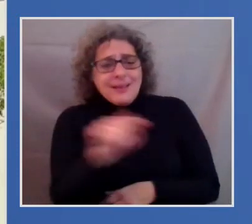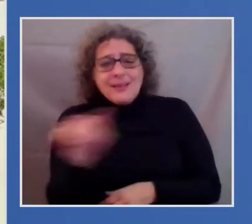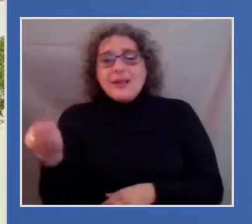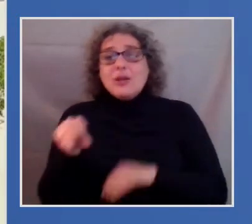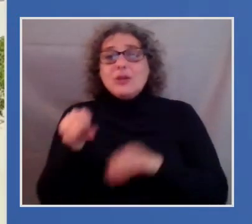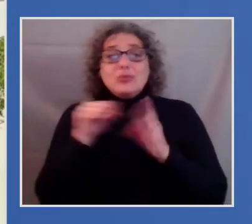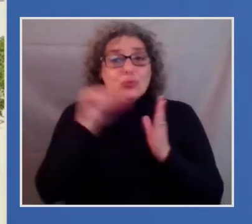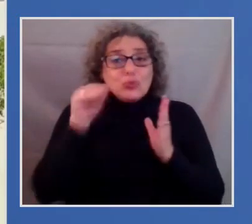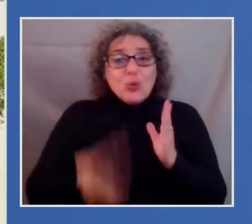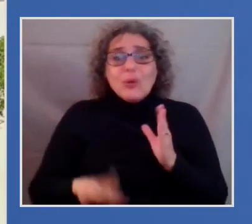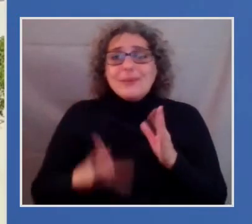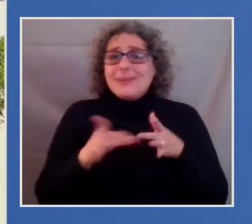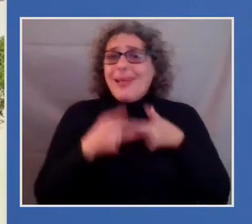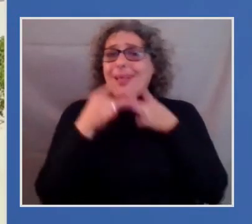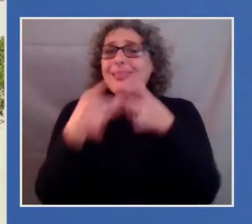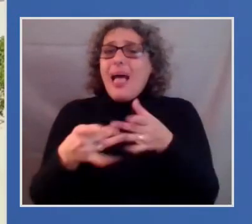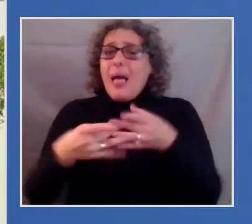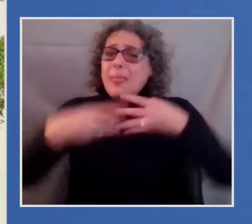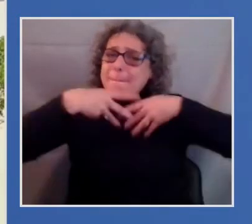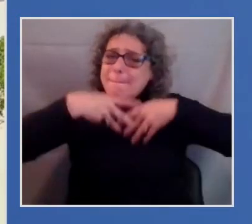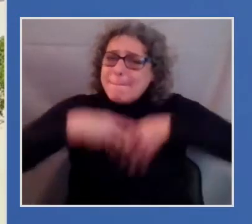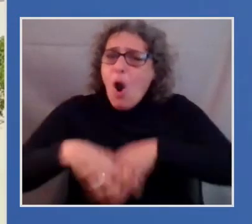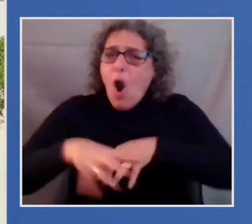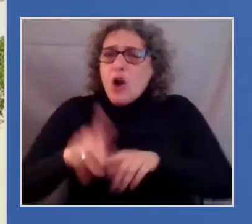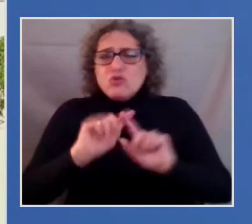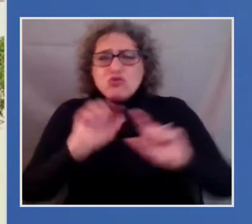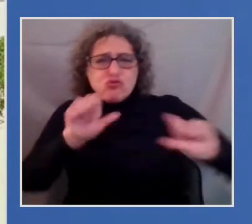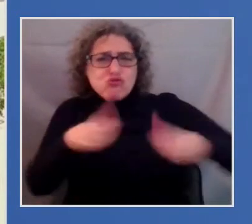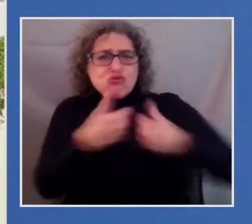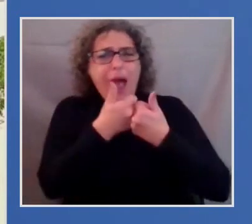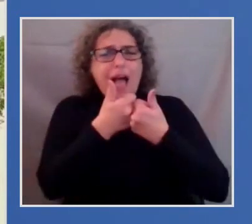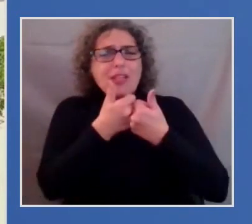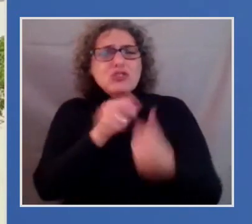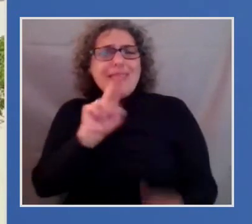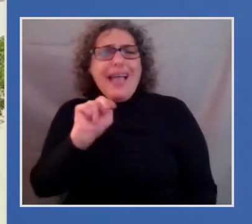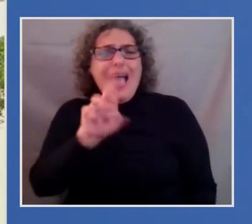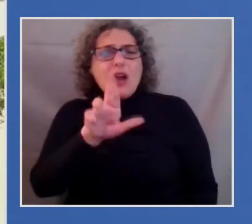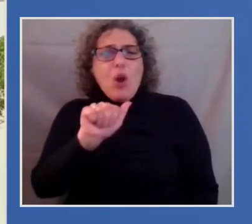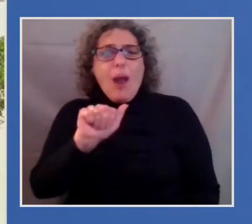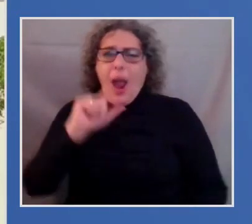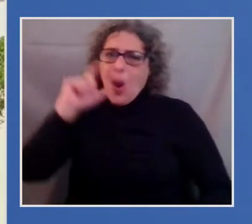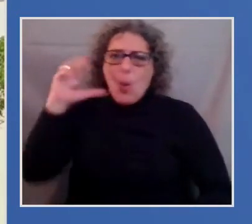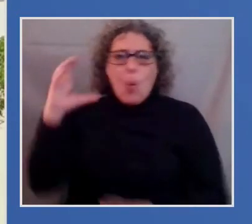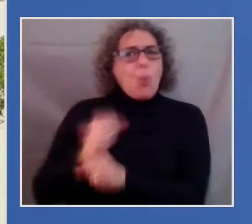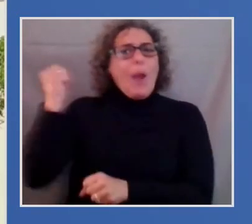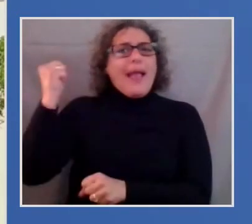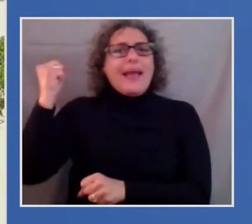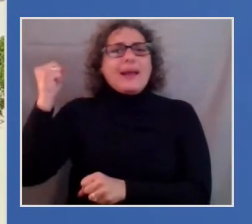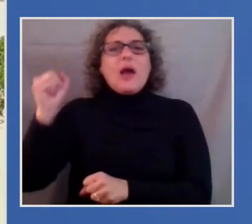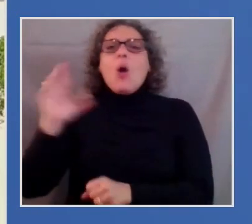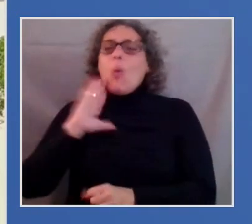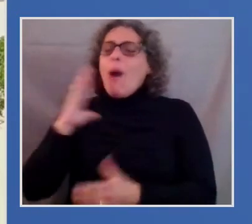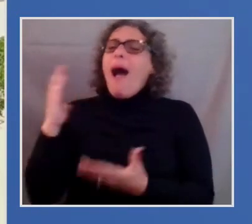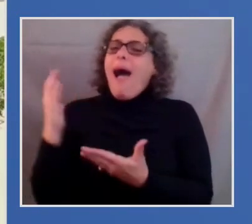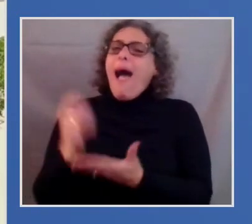BUILD UP EQUITY PASS IT ON. WE HAVE TO VOTE TO ENSURE THE